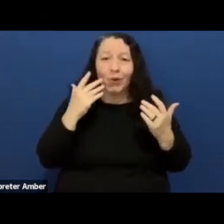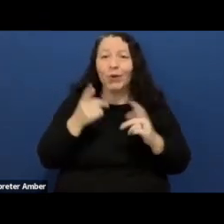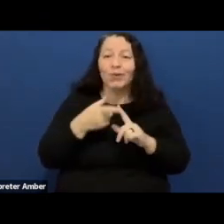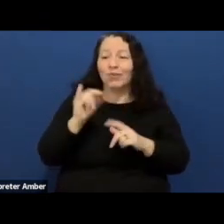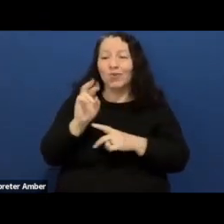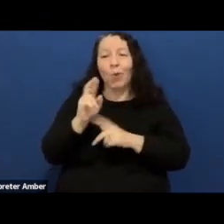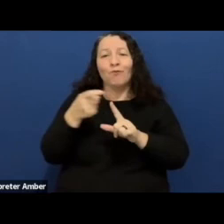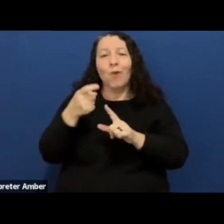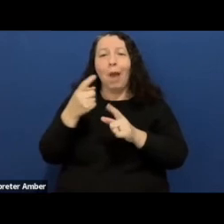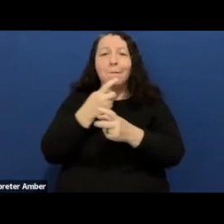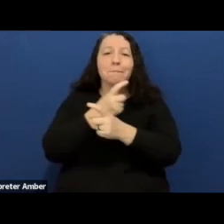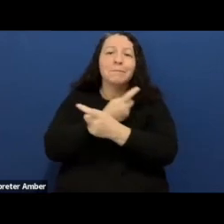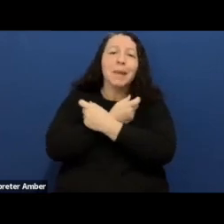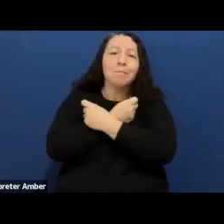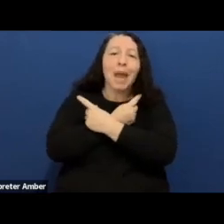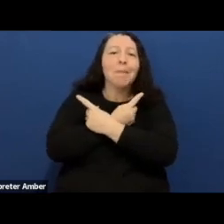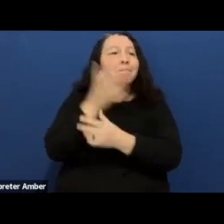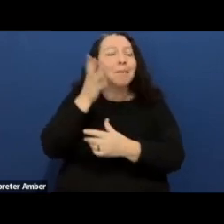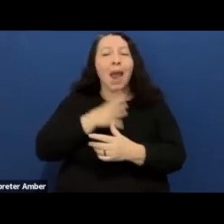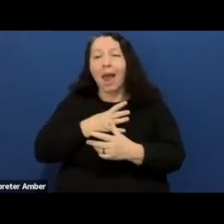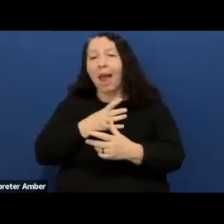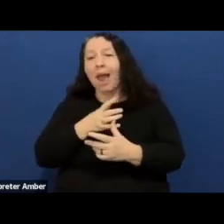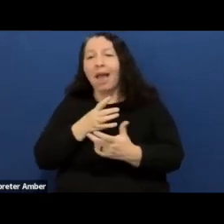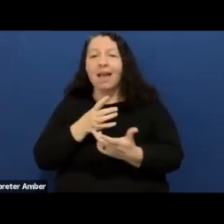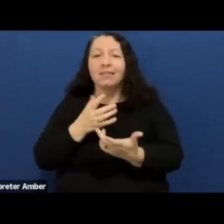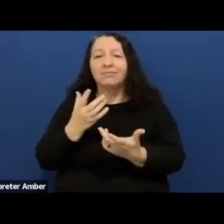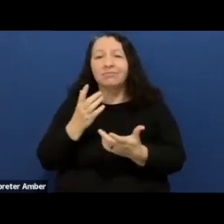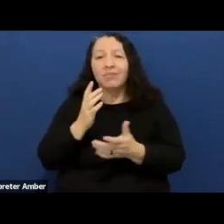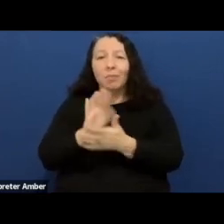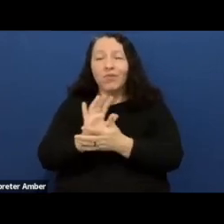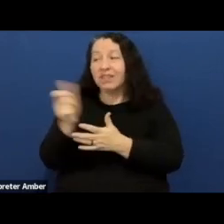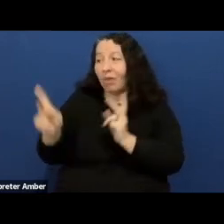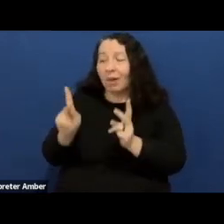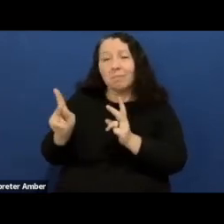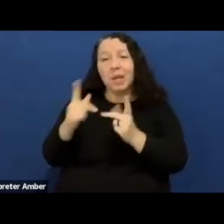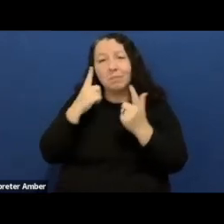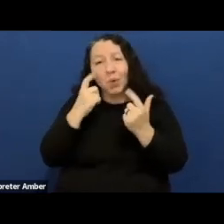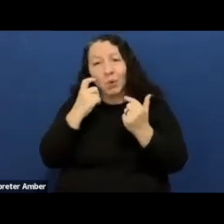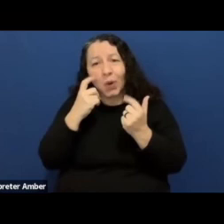some people laugh like The Joker in the Batman movies, and others cry. Like La